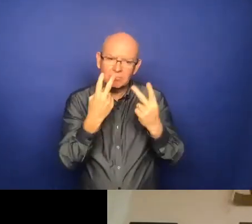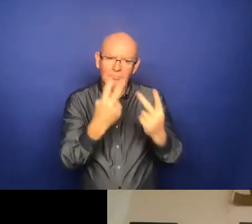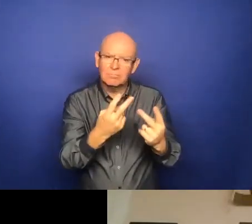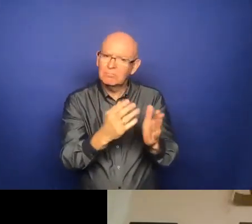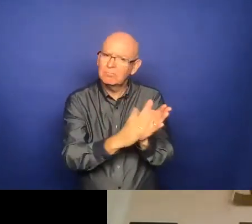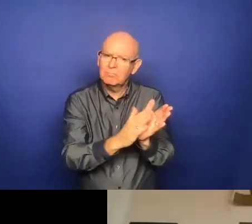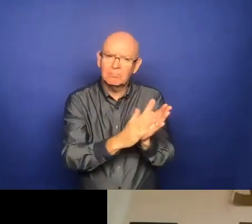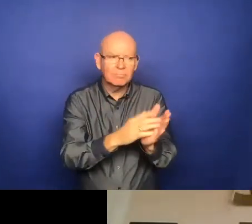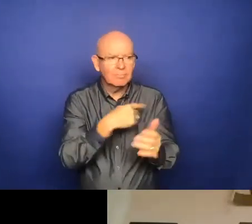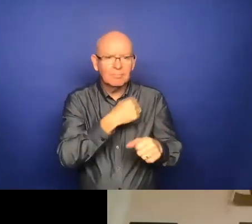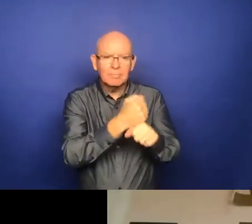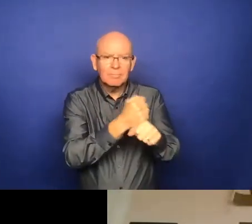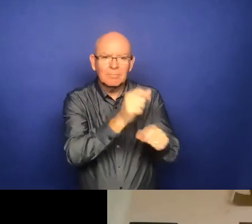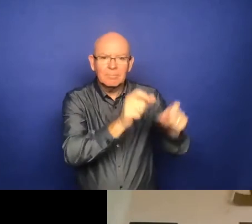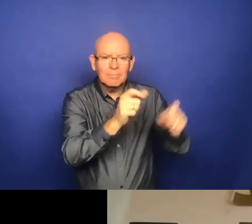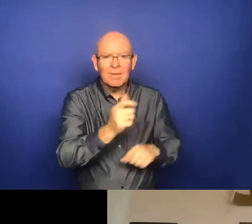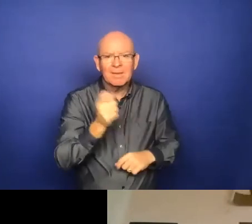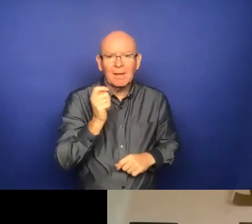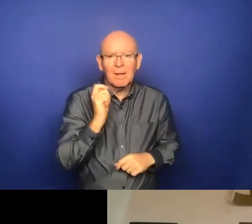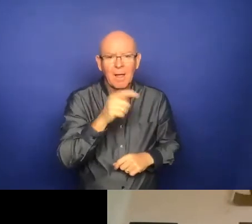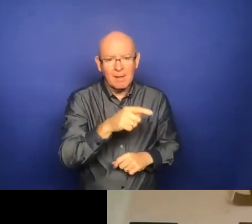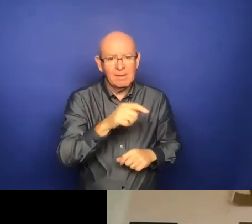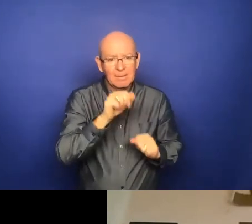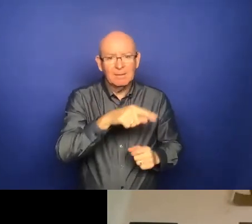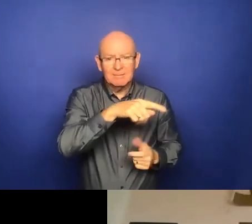is a very standard way that